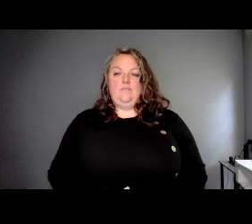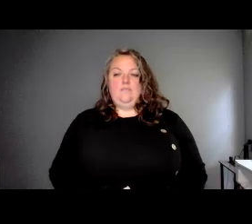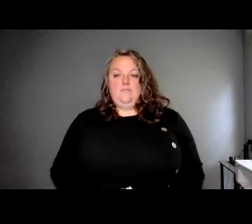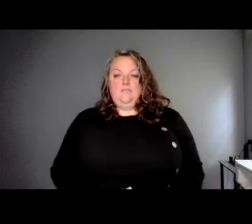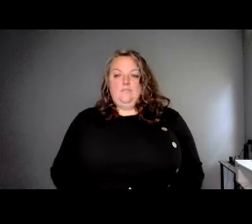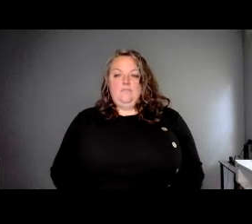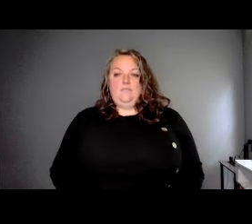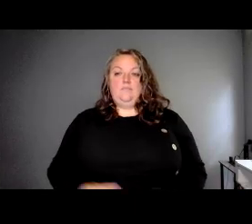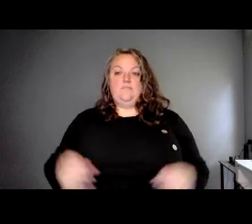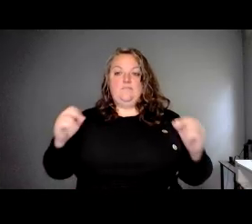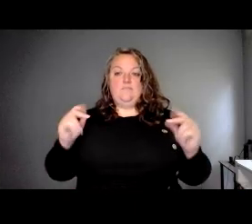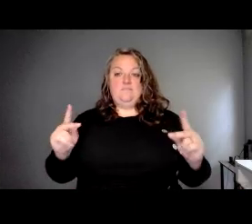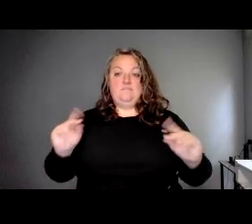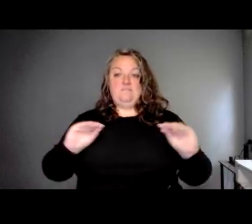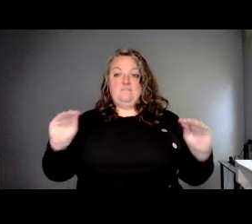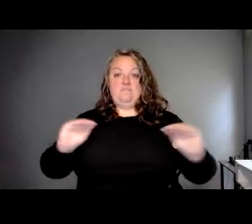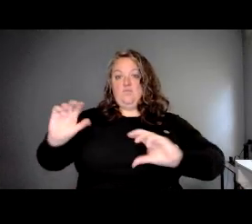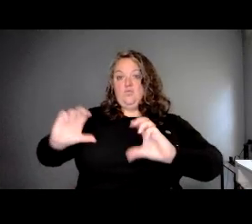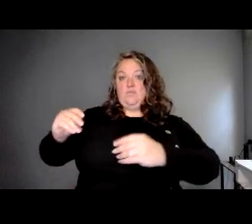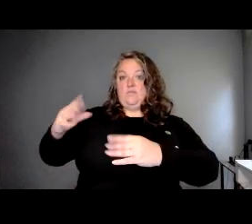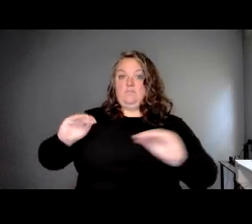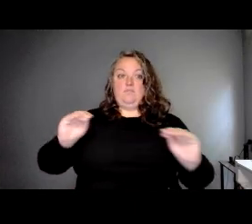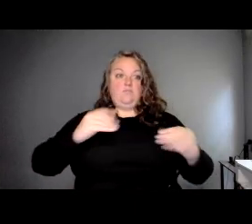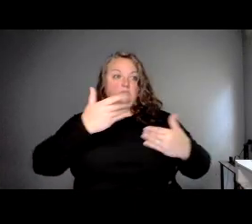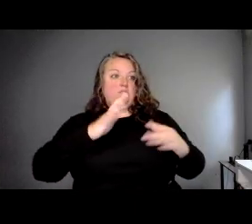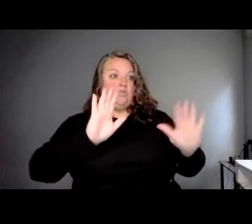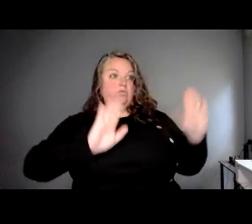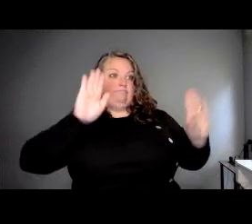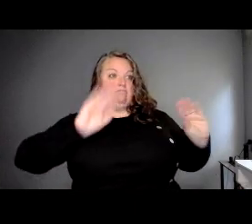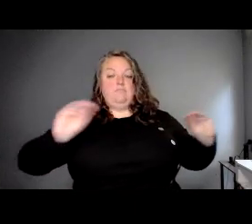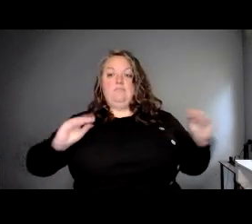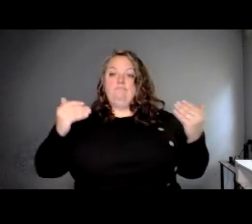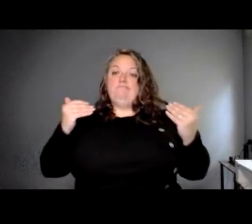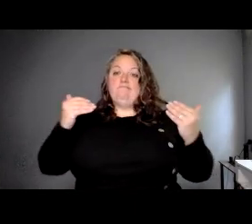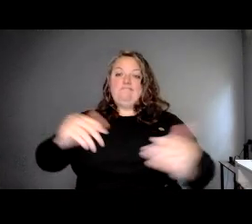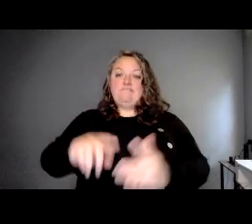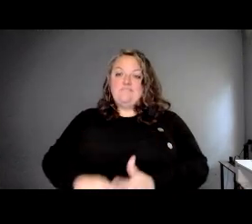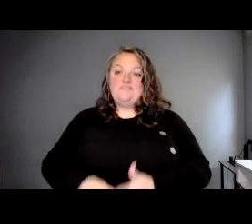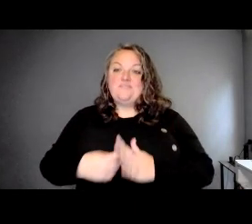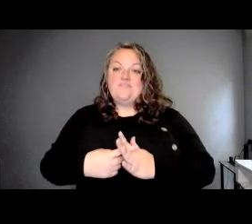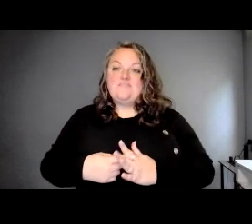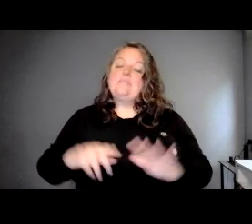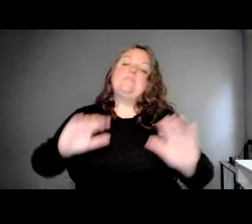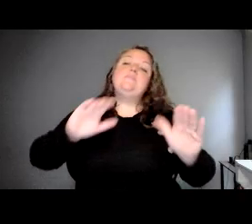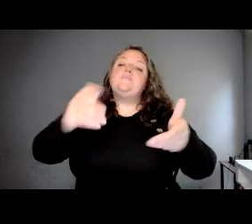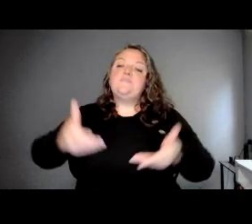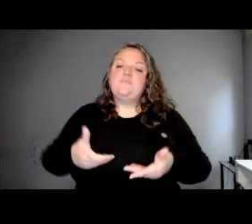All right, I don't see anything in the chat. Nobody here in the room has questions, so we'll get started. So, welcome to our presentation of the Agency